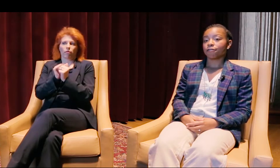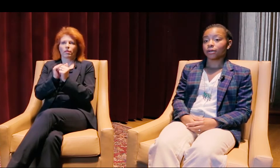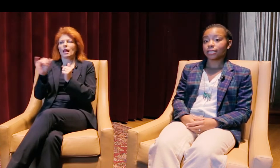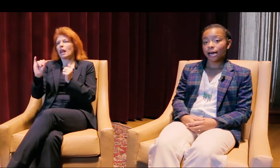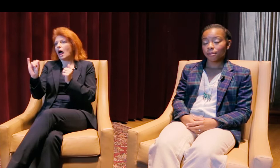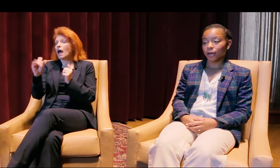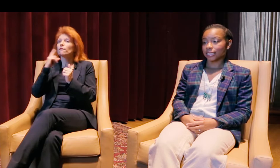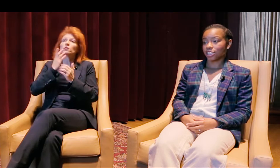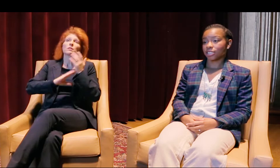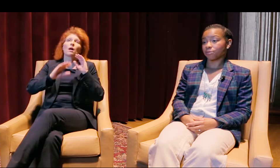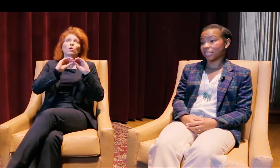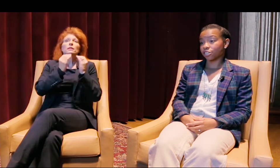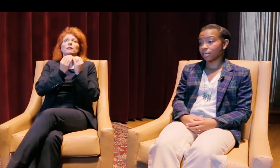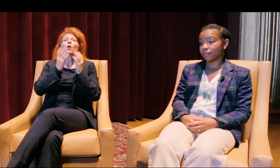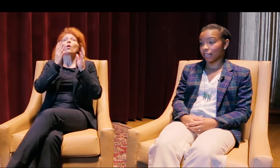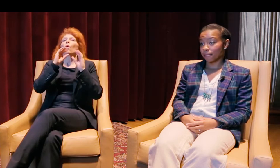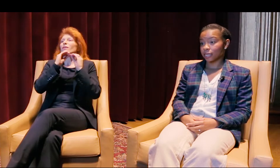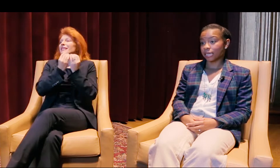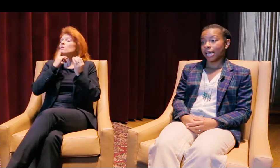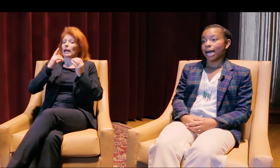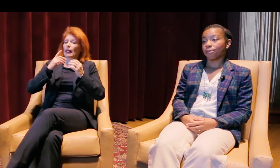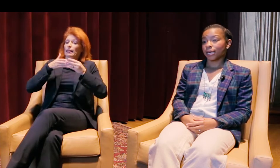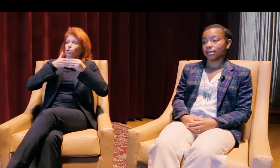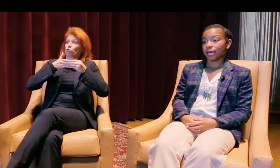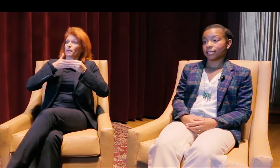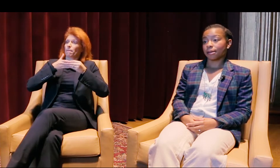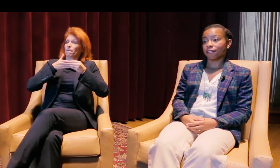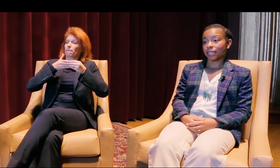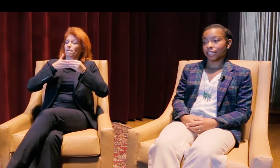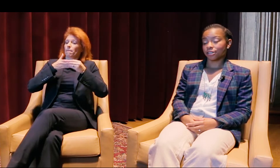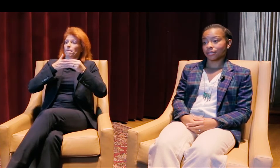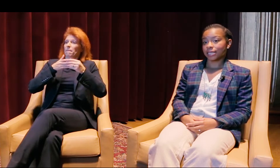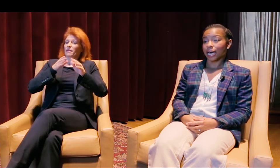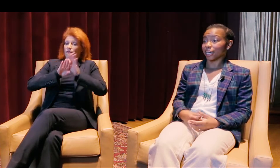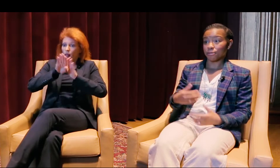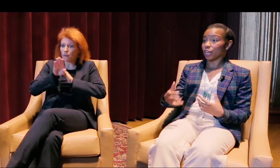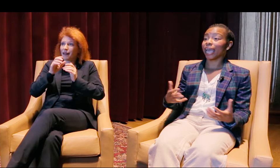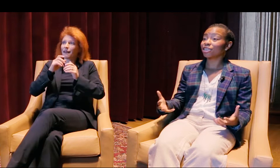For some organizations, it was leadership development, helping some of the leaders communicate